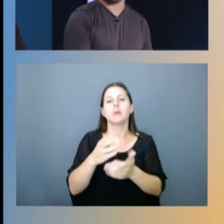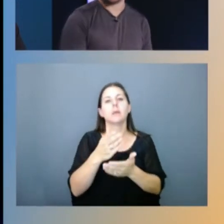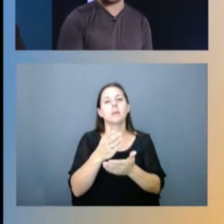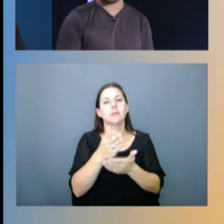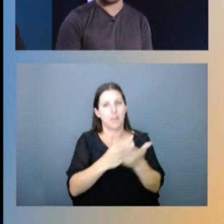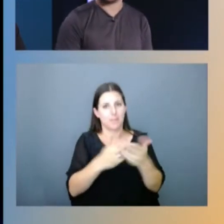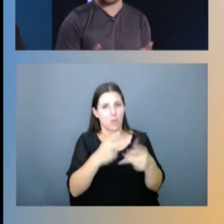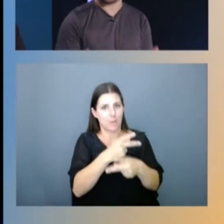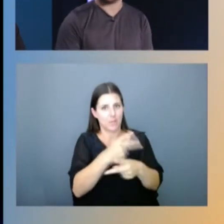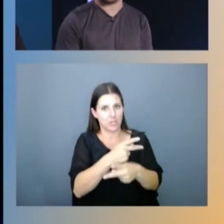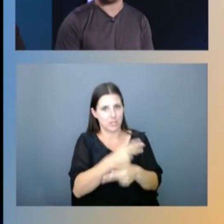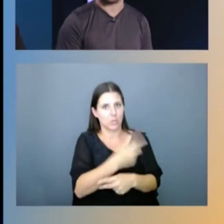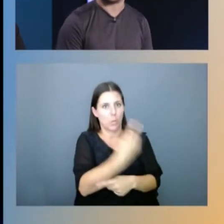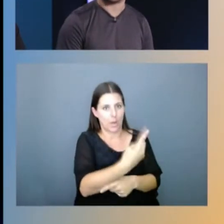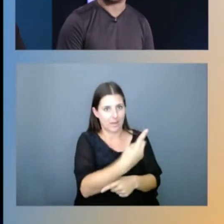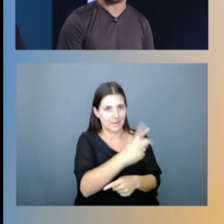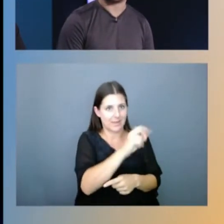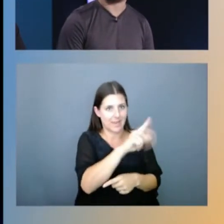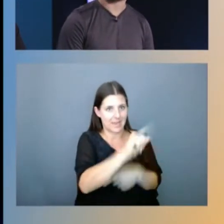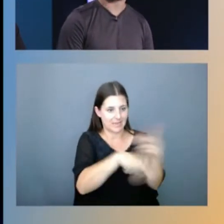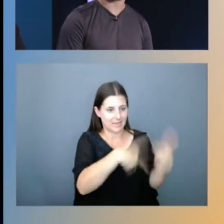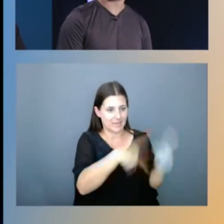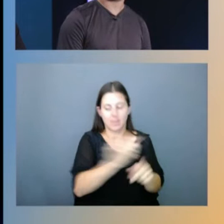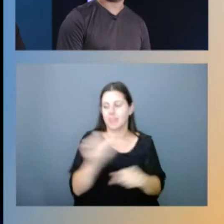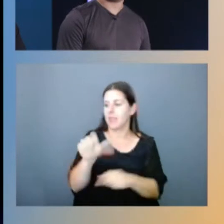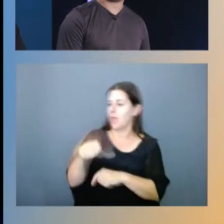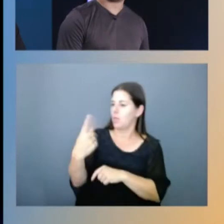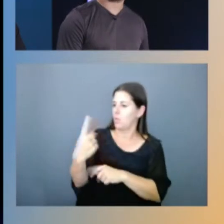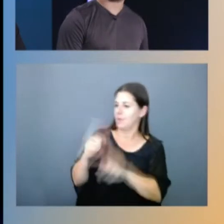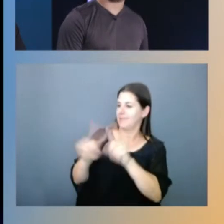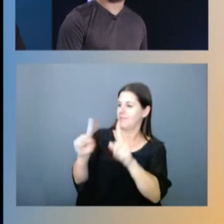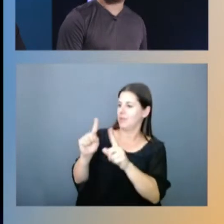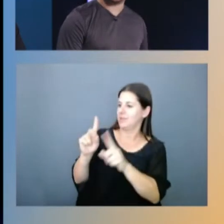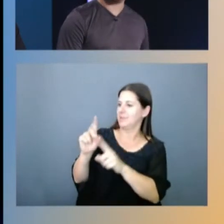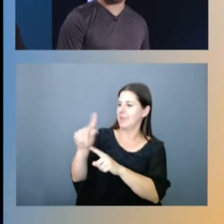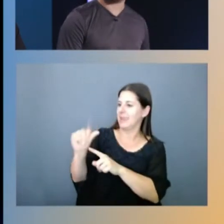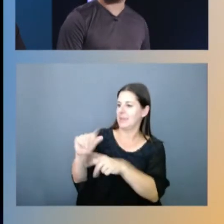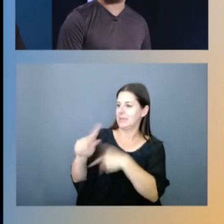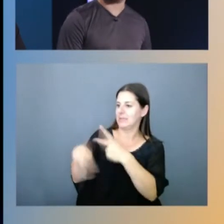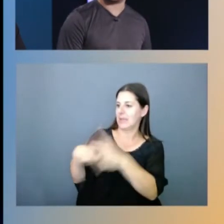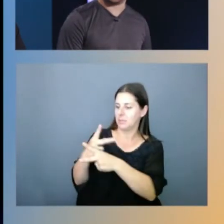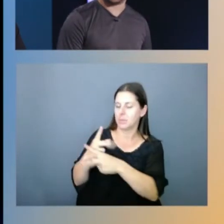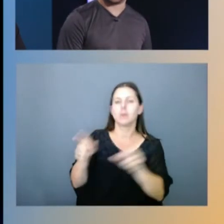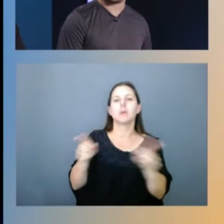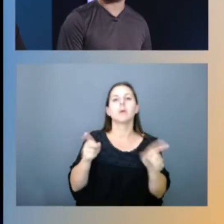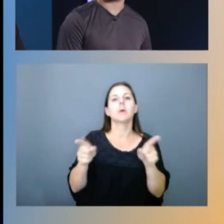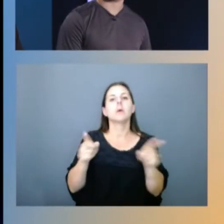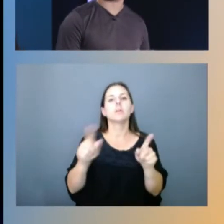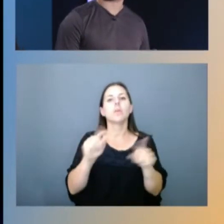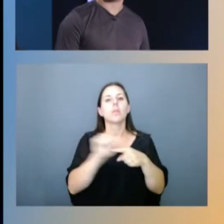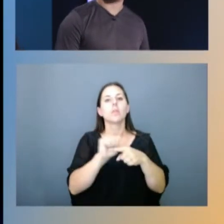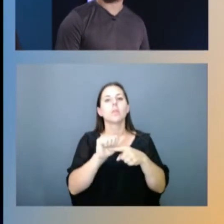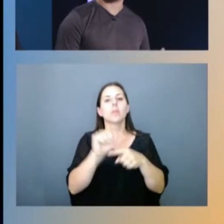and the other is done with the different data types. Now, the Trainium based Trn1 instance enables our customers